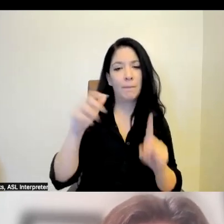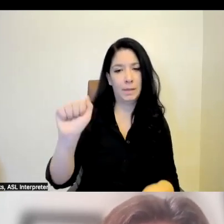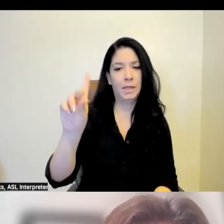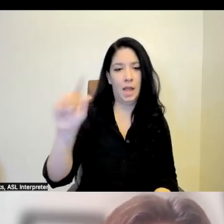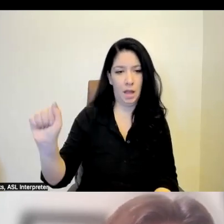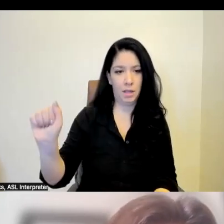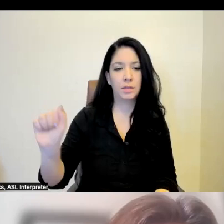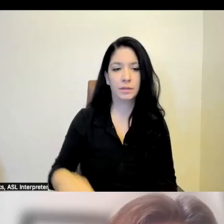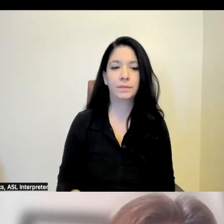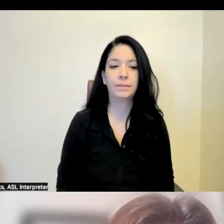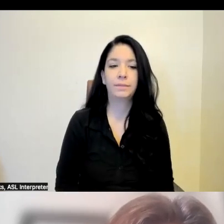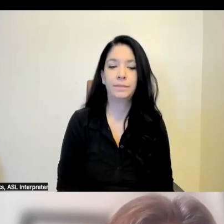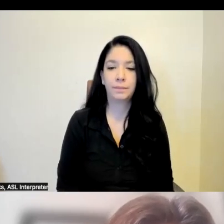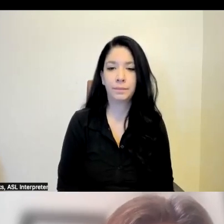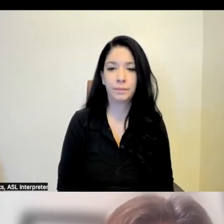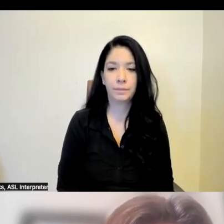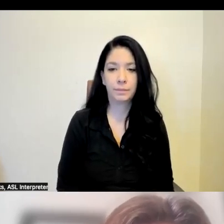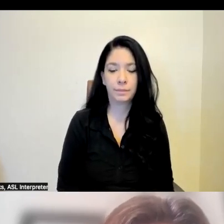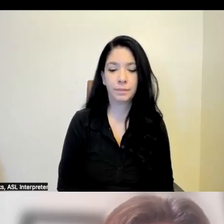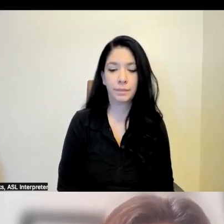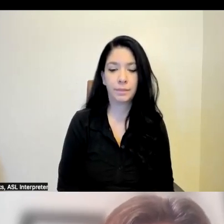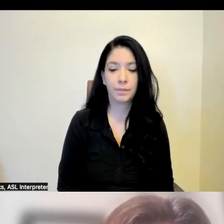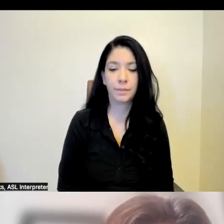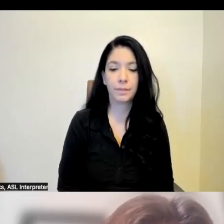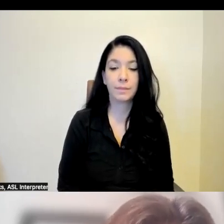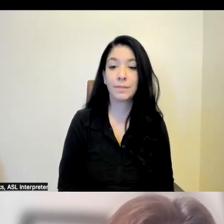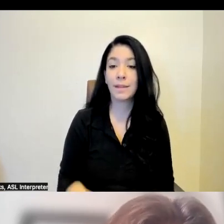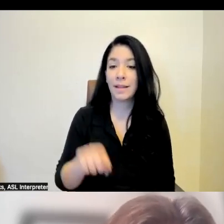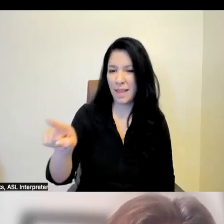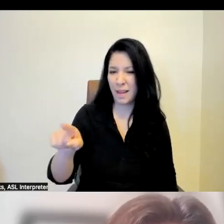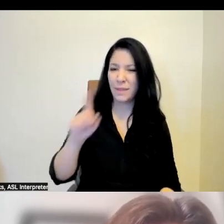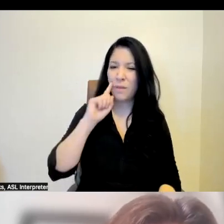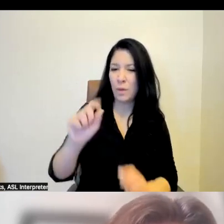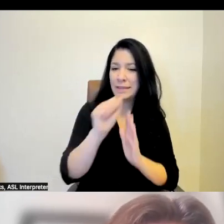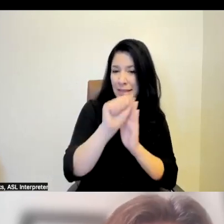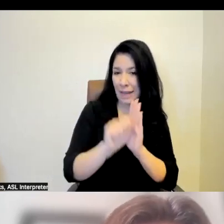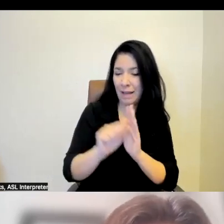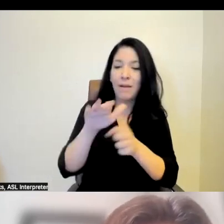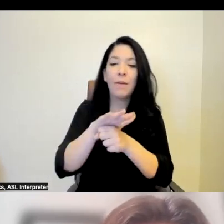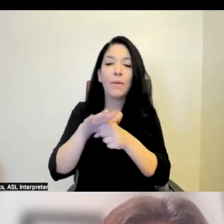And that's the part of the ADA that covers state and local government. It's also going